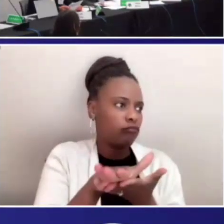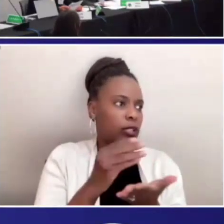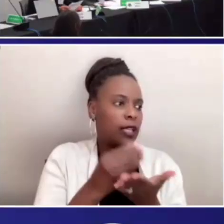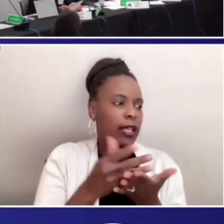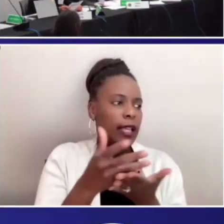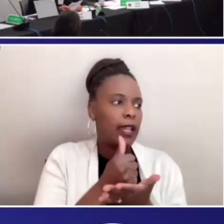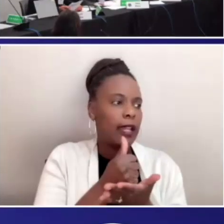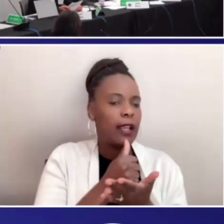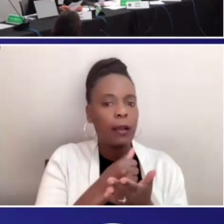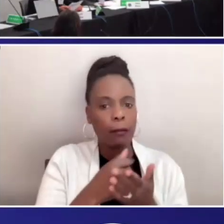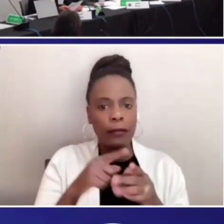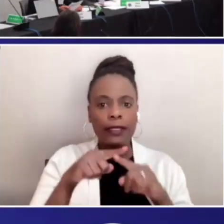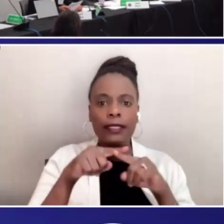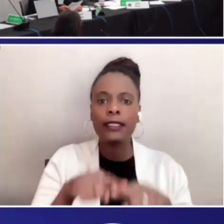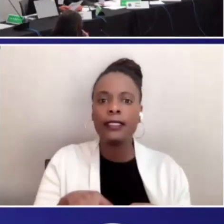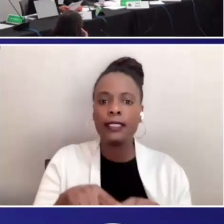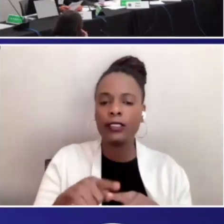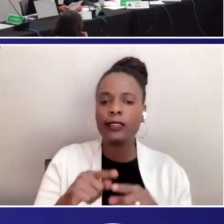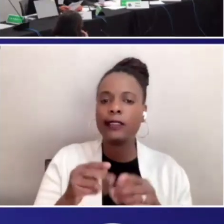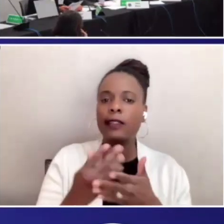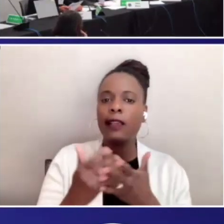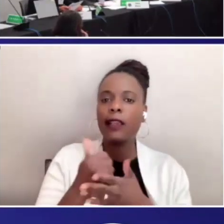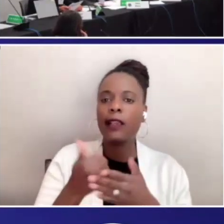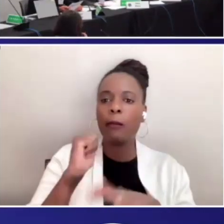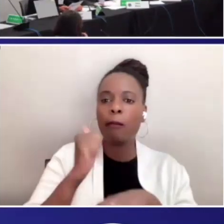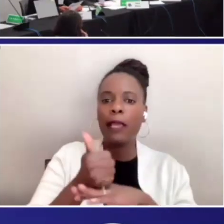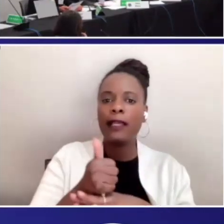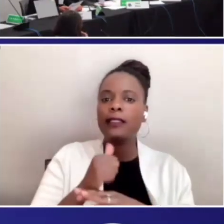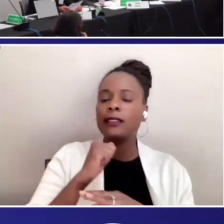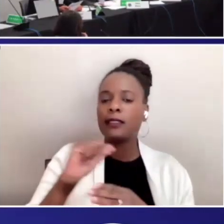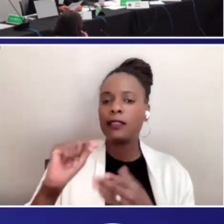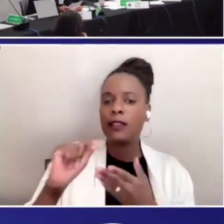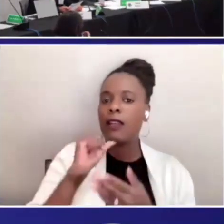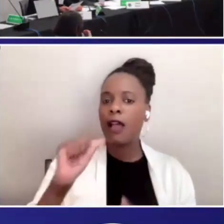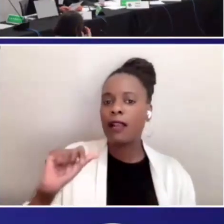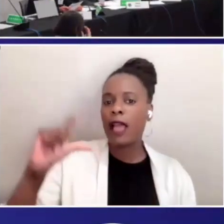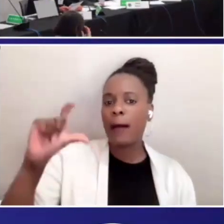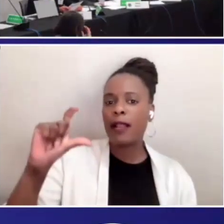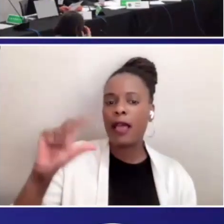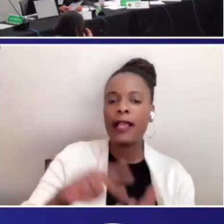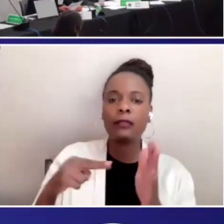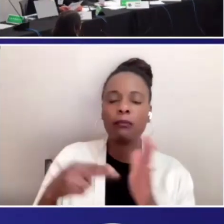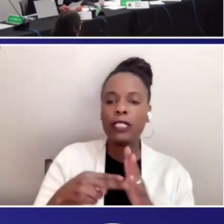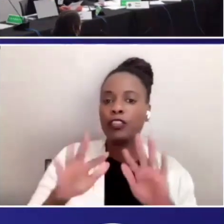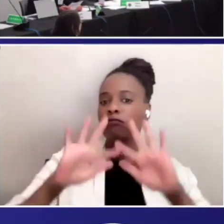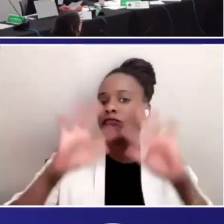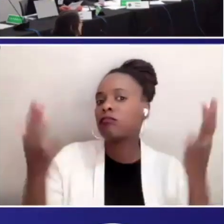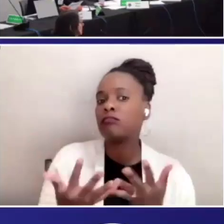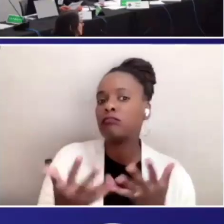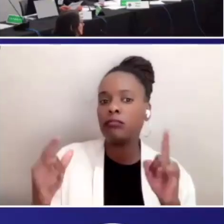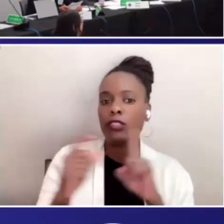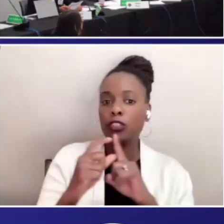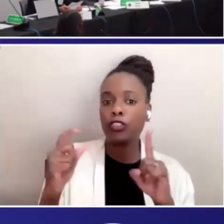It's not because it's not capitalized. It means the umbrella term. Got it. Thank you. Is that okay? No questions?